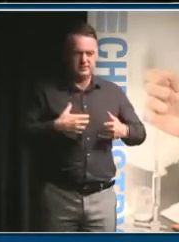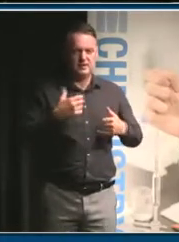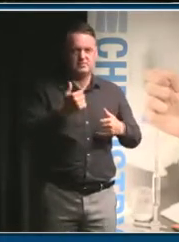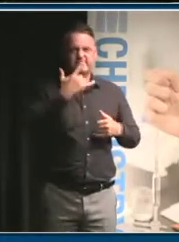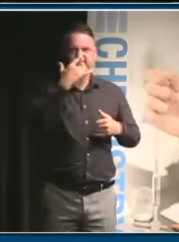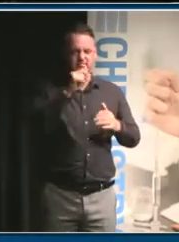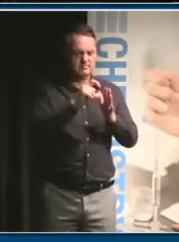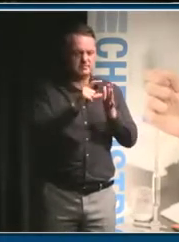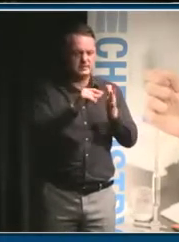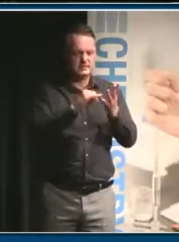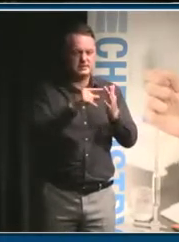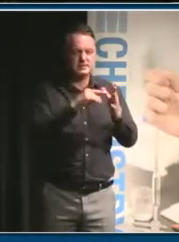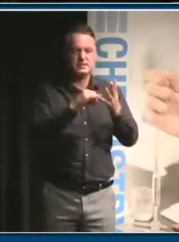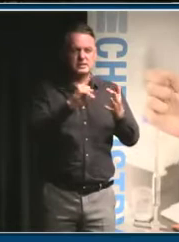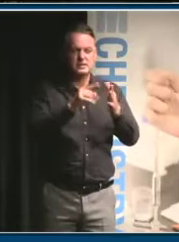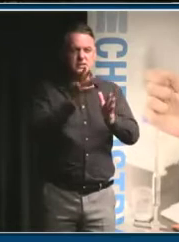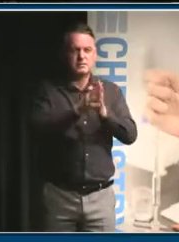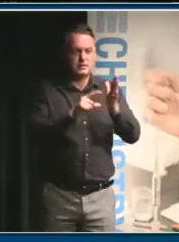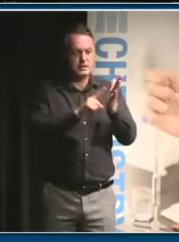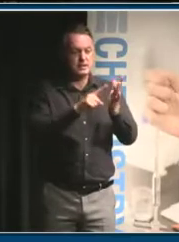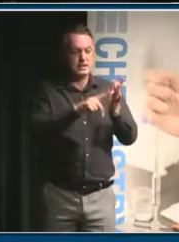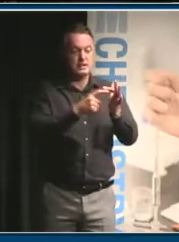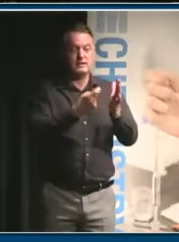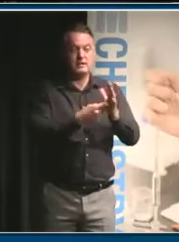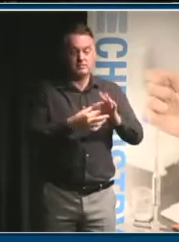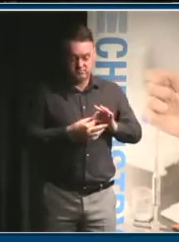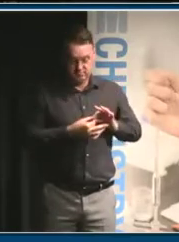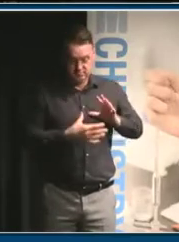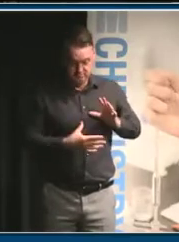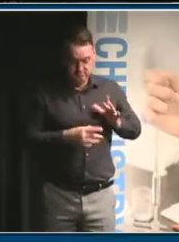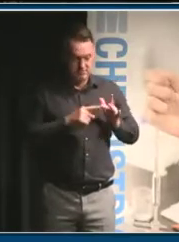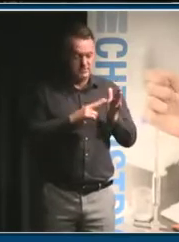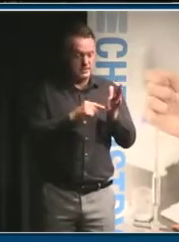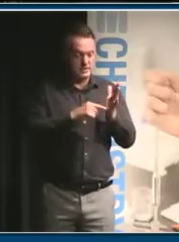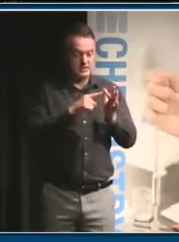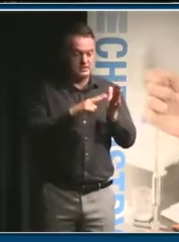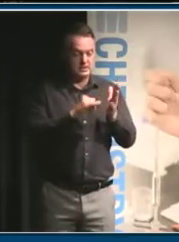where his liver was completely detached from his intestines. He can't metabolize water and soluble